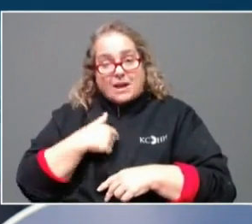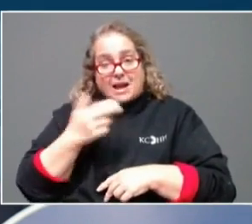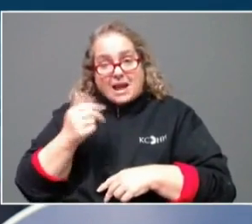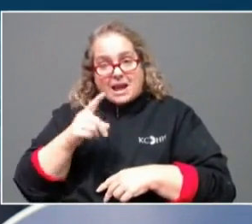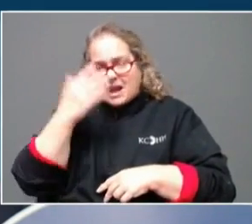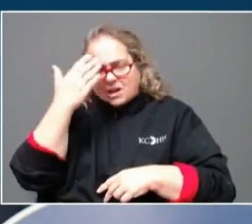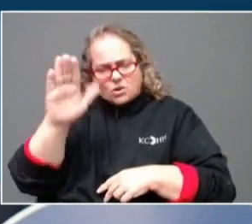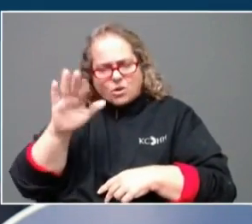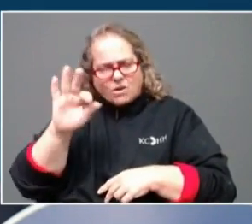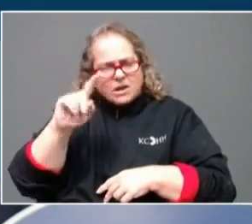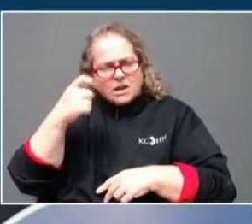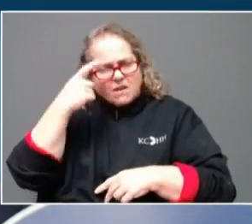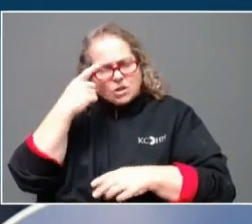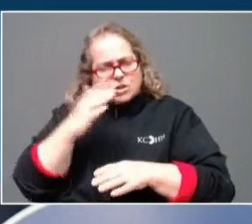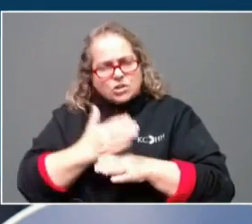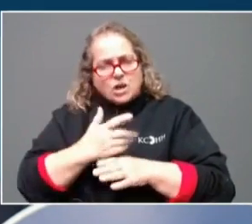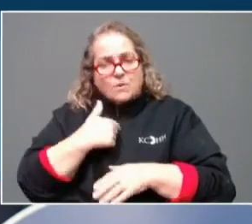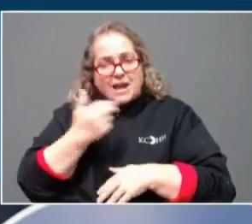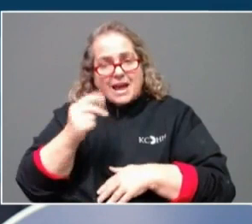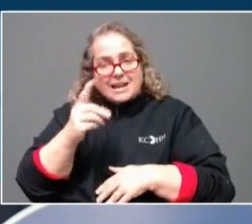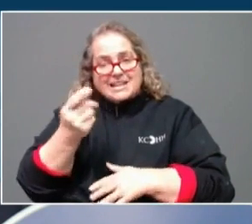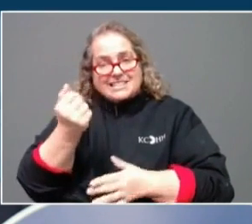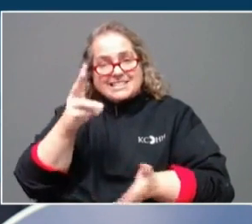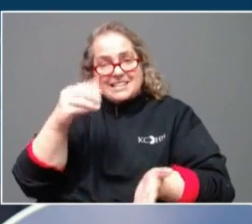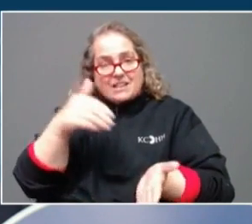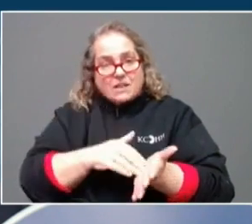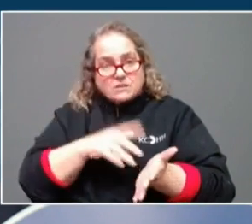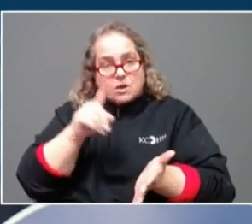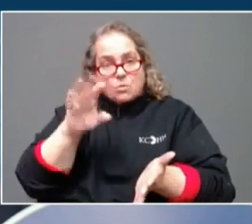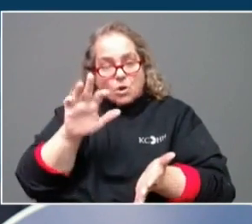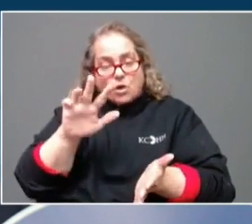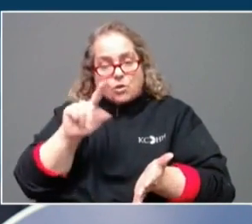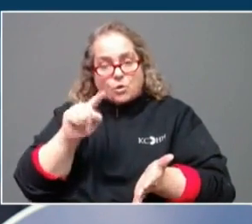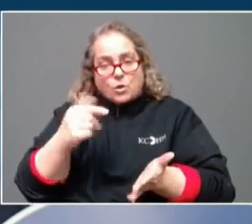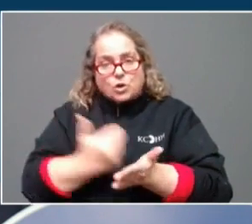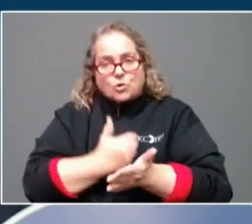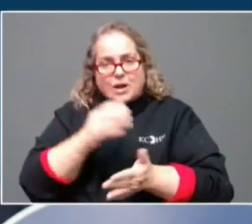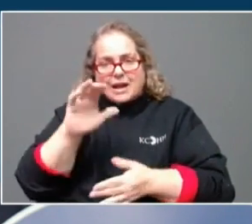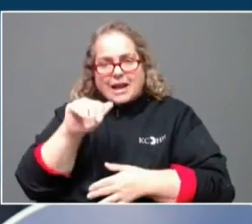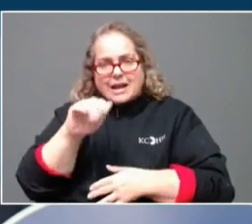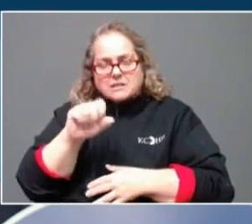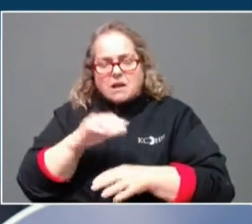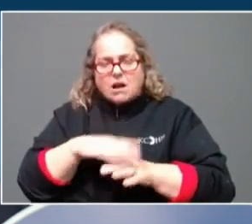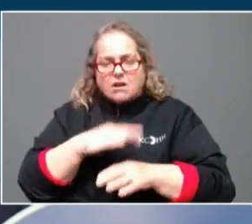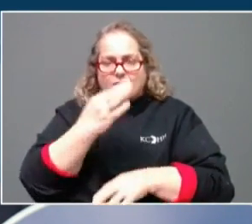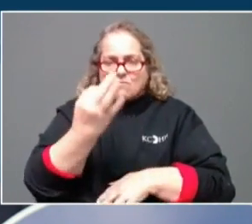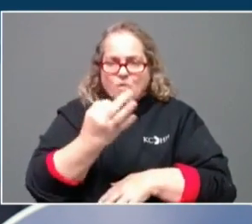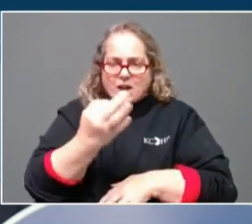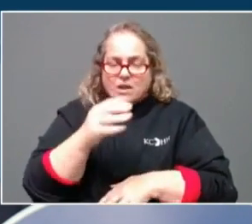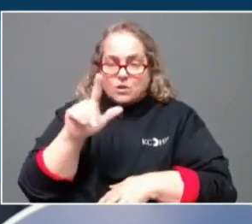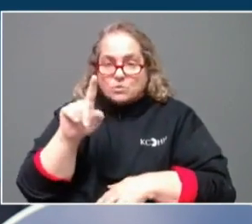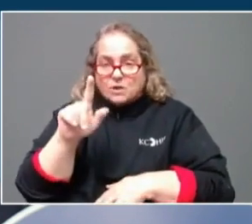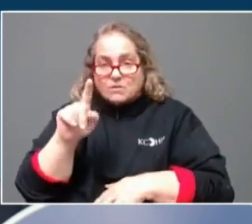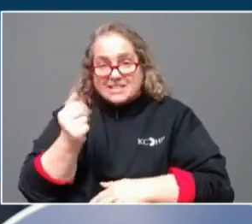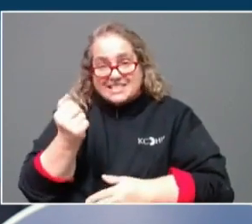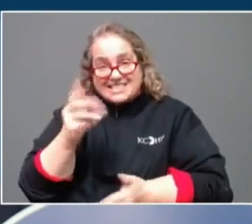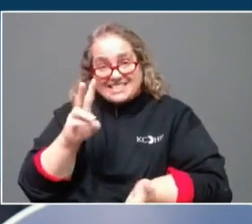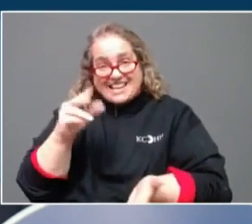updates 16,131 new cases on Friday. The 21st 16,000 cases. If you look here,